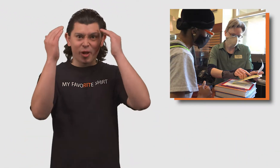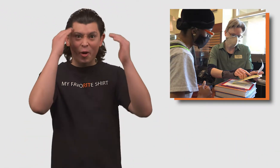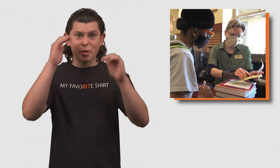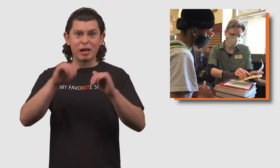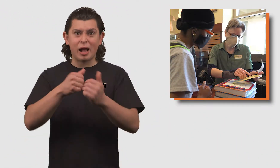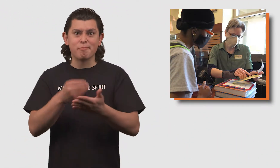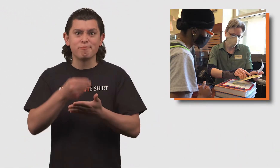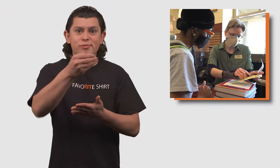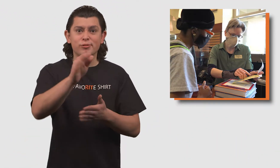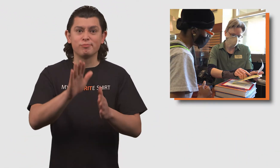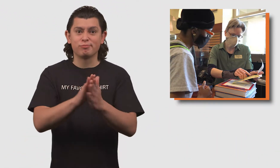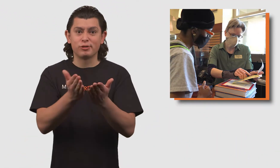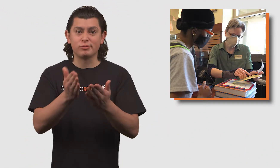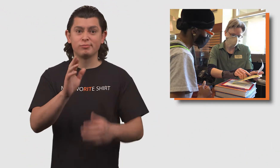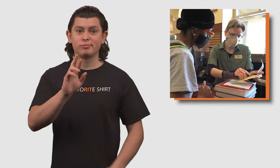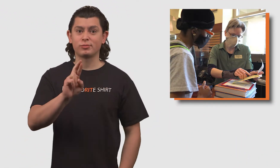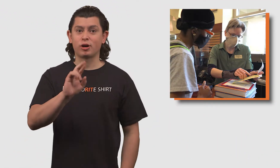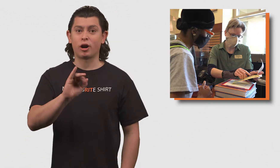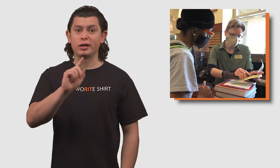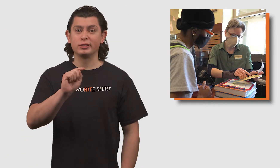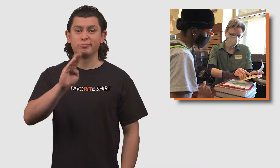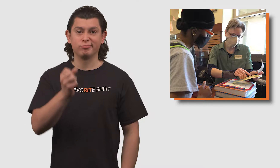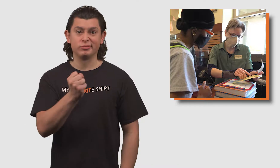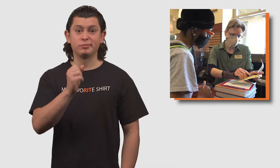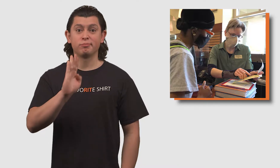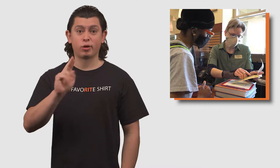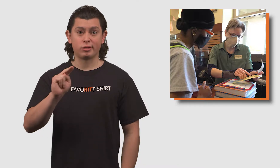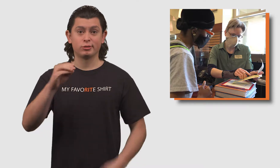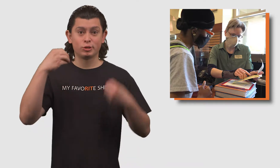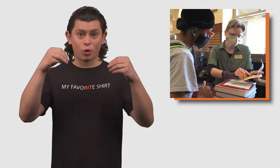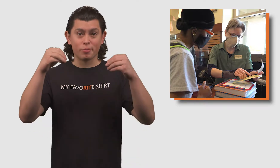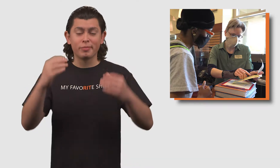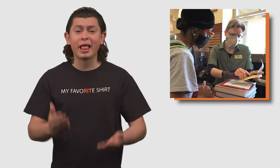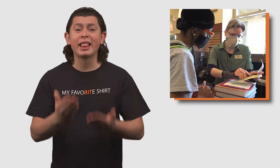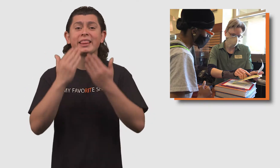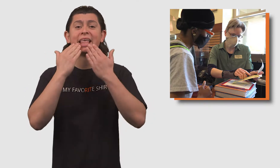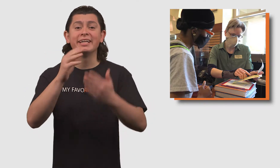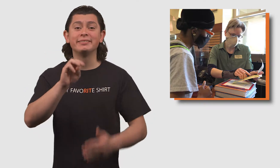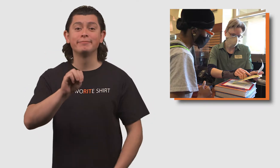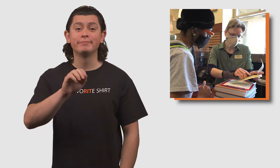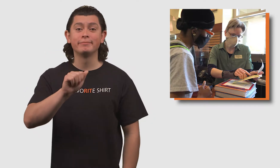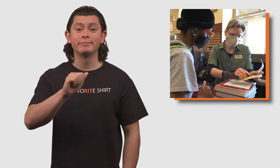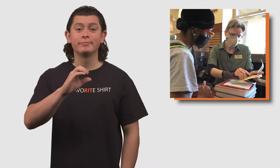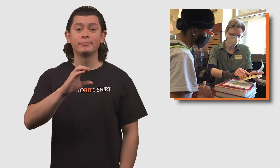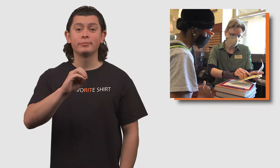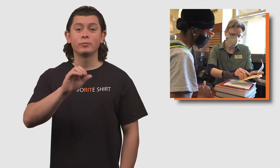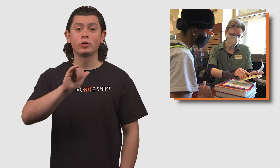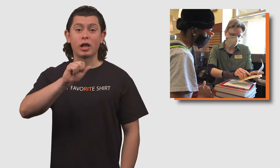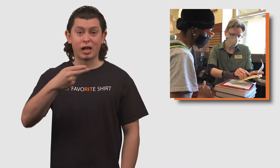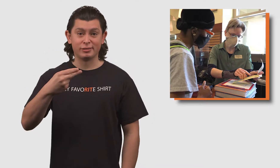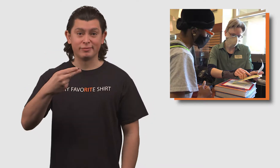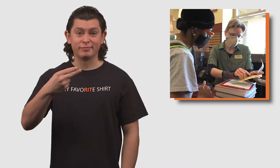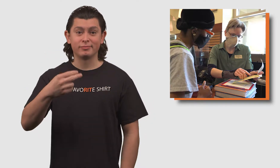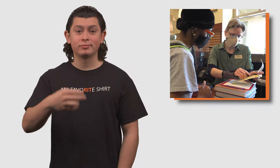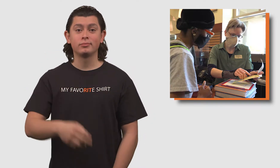NOW YOU'VE SEEN HOW TO PURCHASE YOUR BOOKS AT RIT's BARNES & NOBLE STORE. THANKS, MACOYAH.